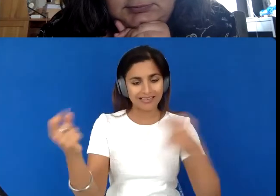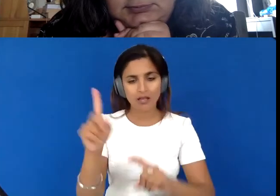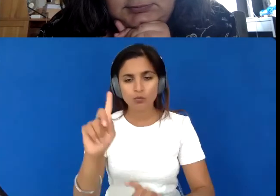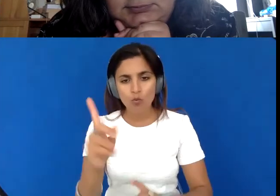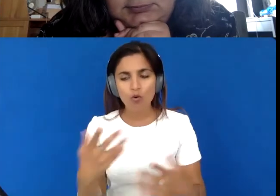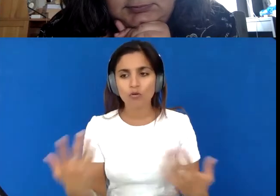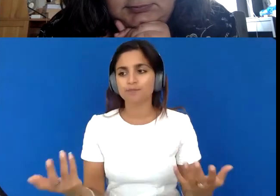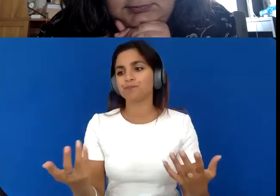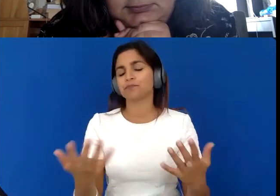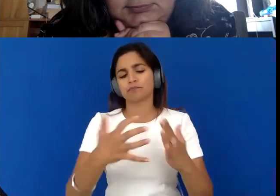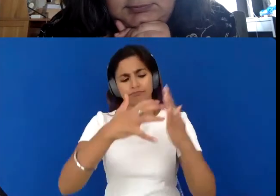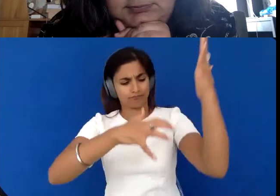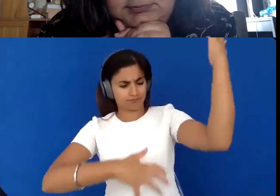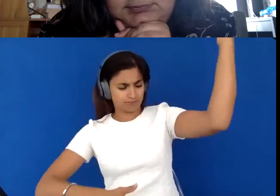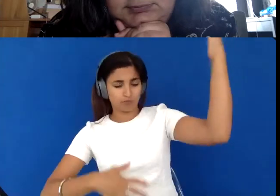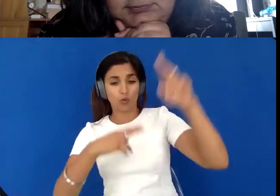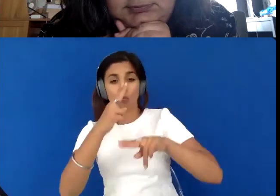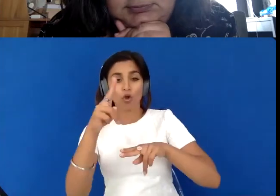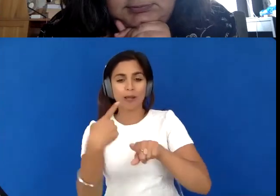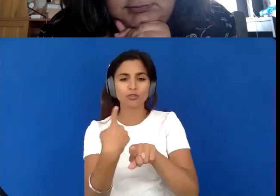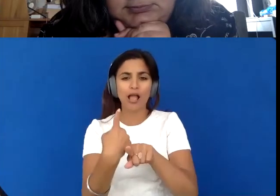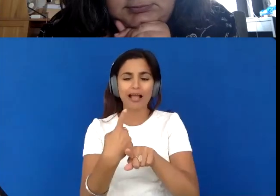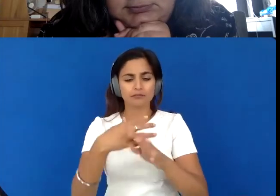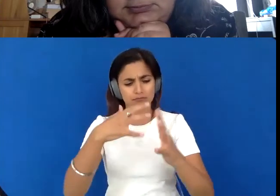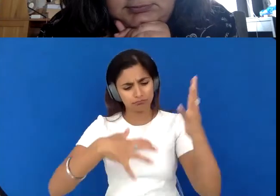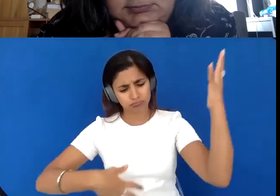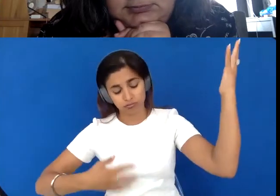whatsapp chats forwarding to all the chats about you know just any number of